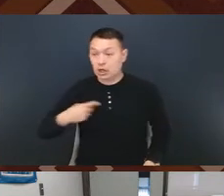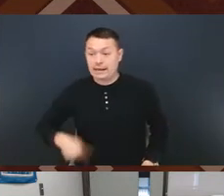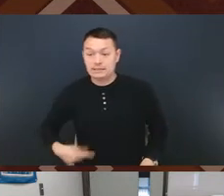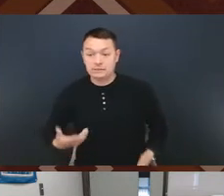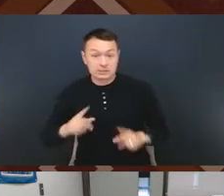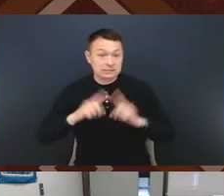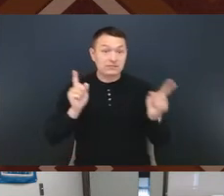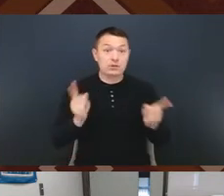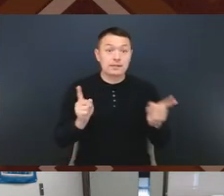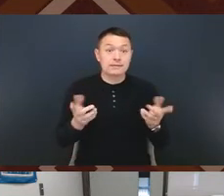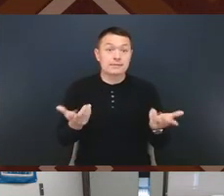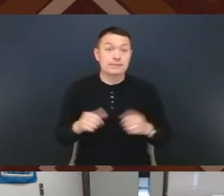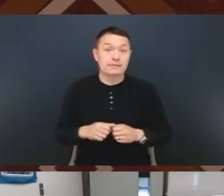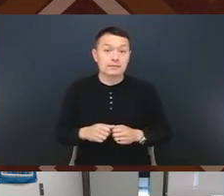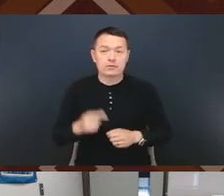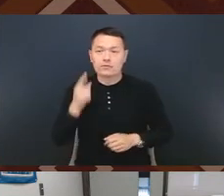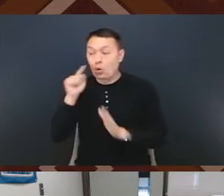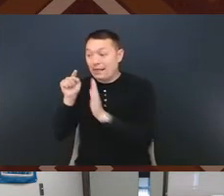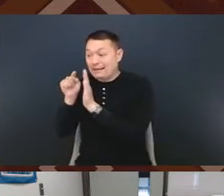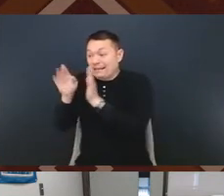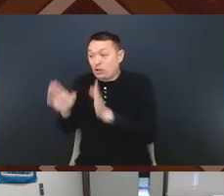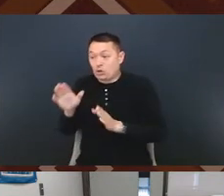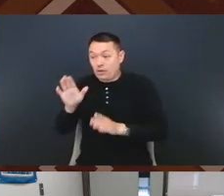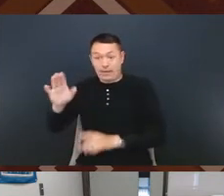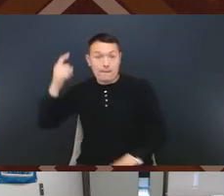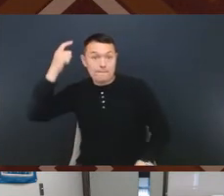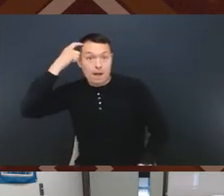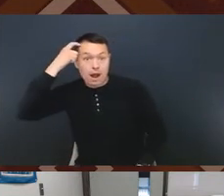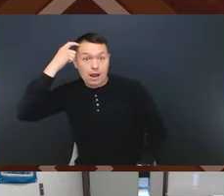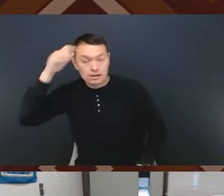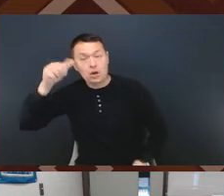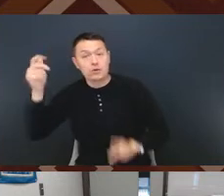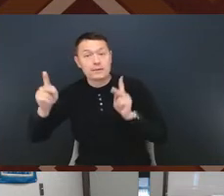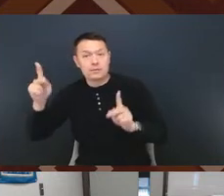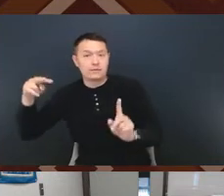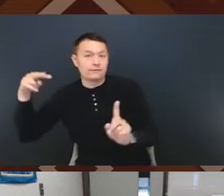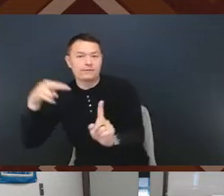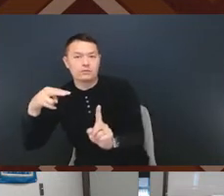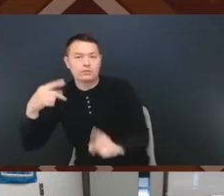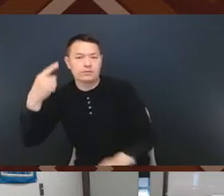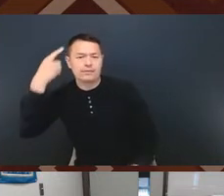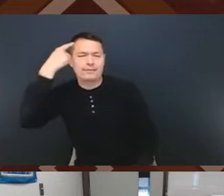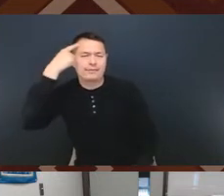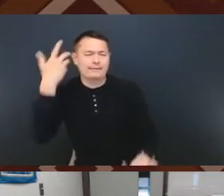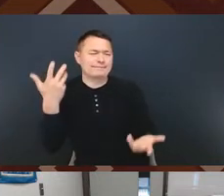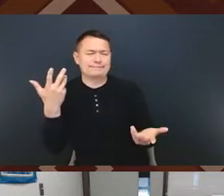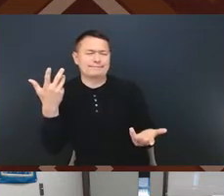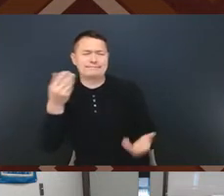I think in the killer's mind, in other people, they're not going to make a distinction, whether you're